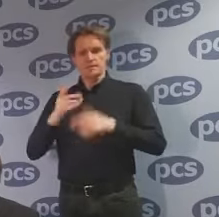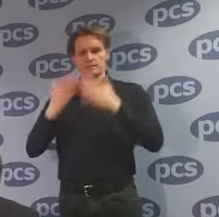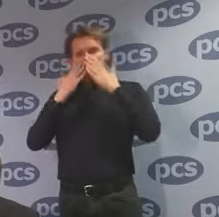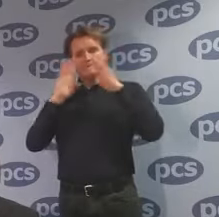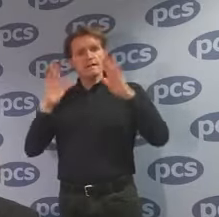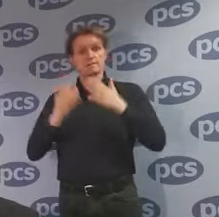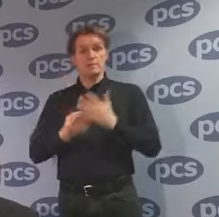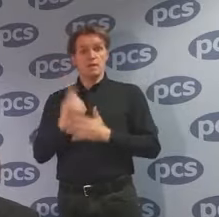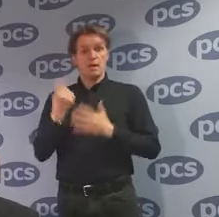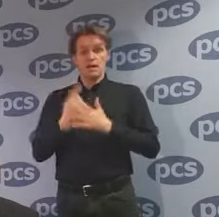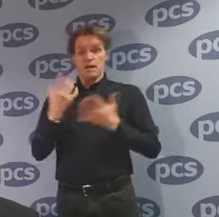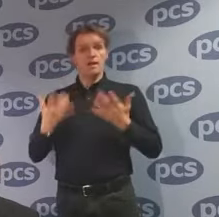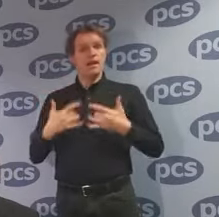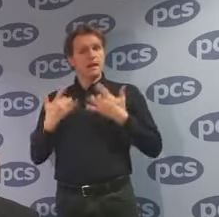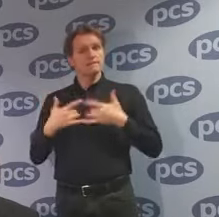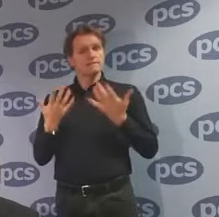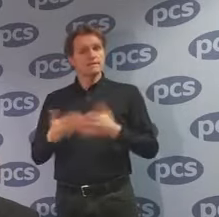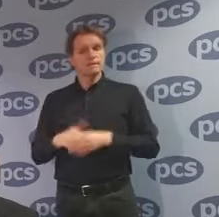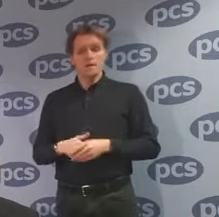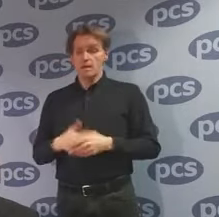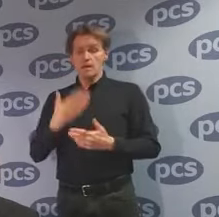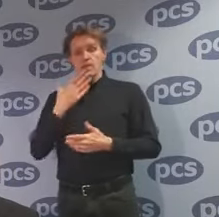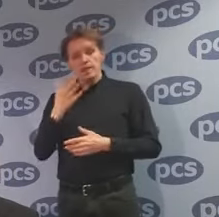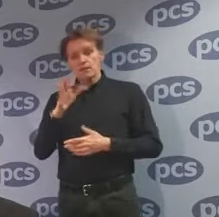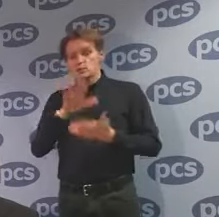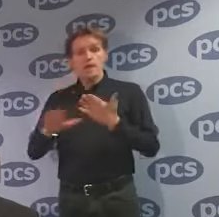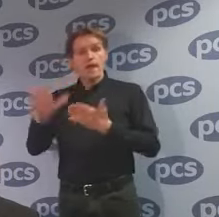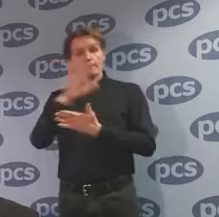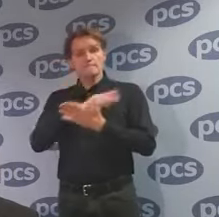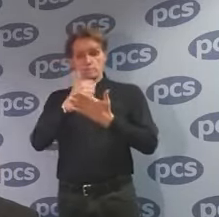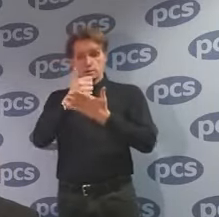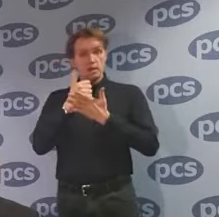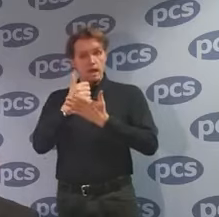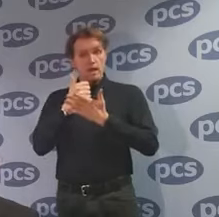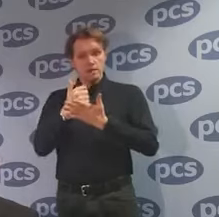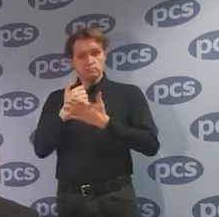and can I thank everyone who's helped make this event happen tonight it's